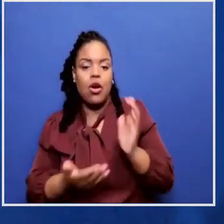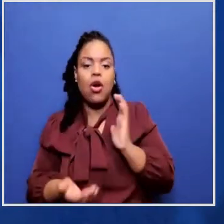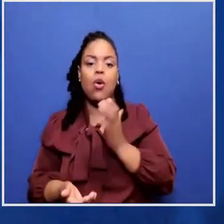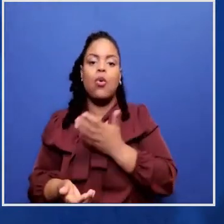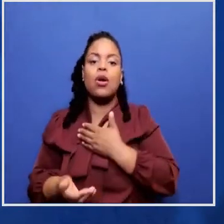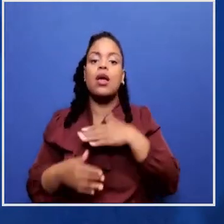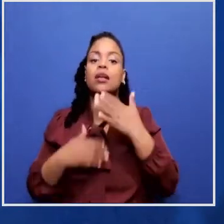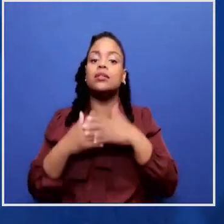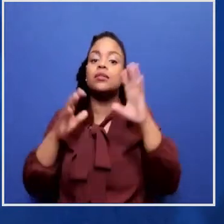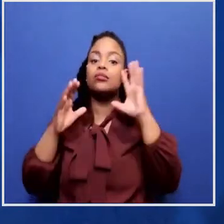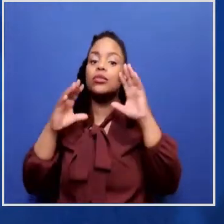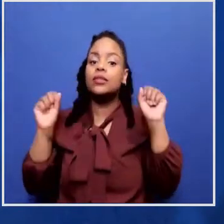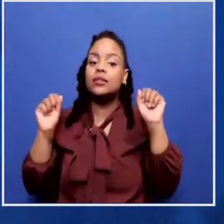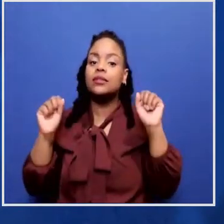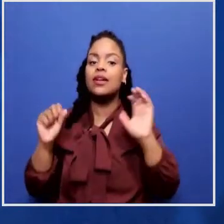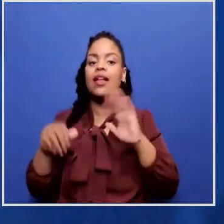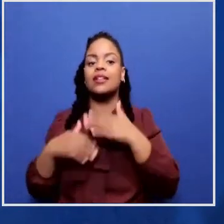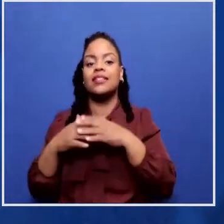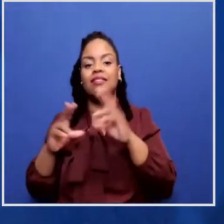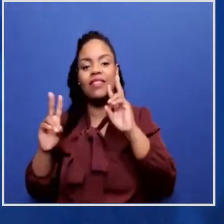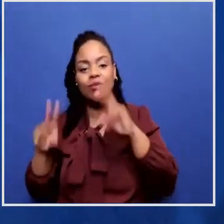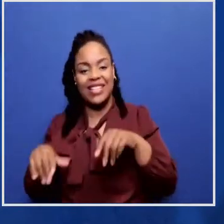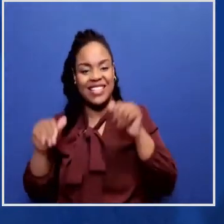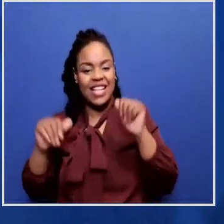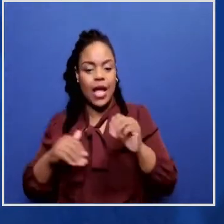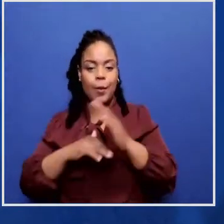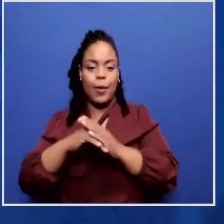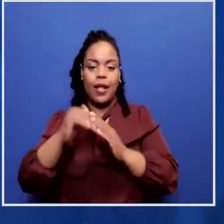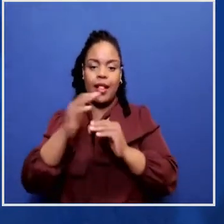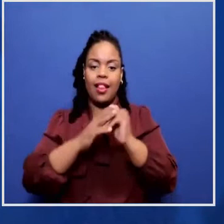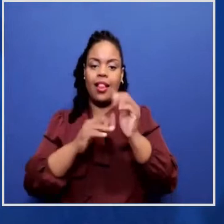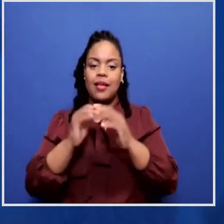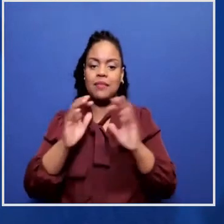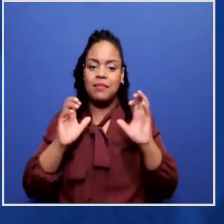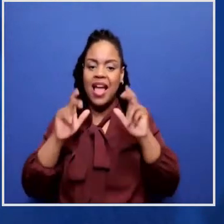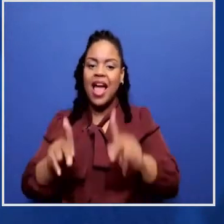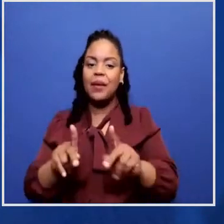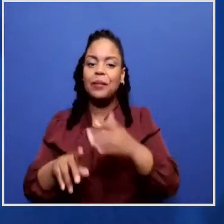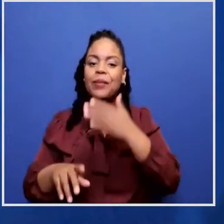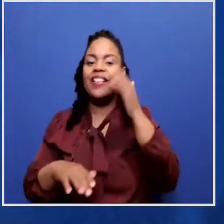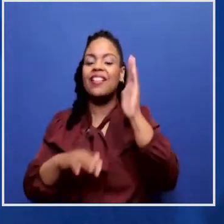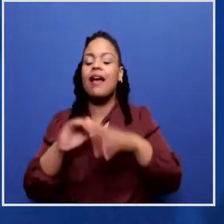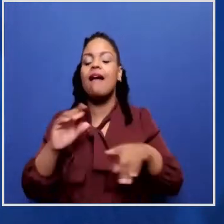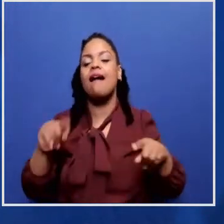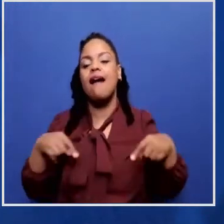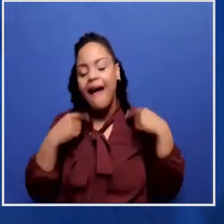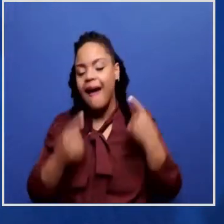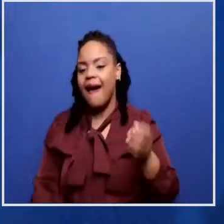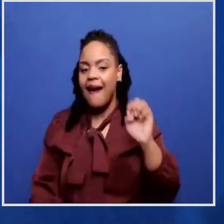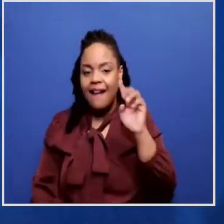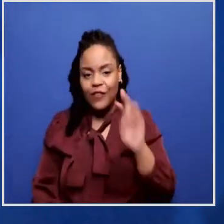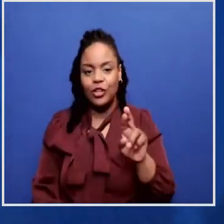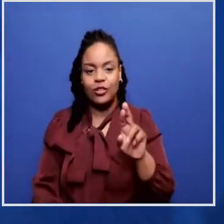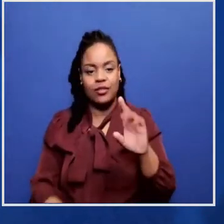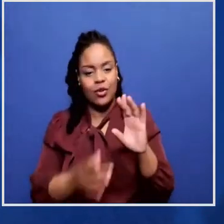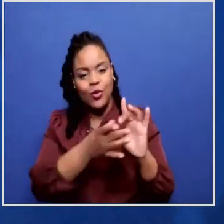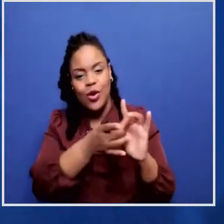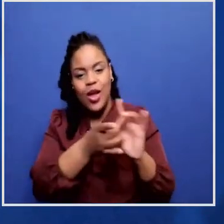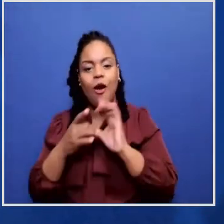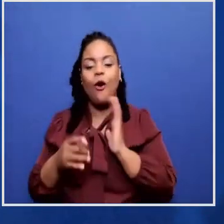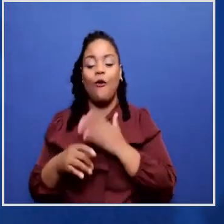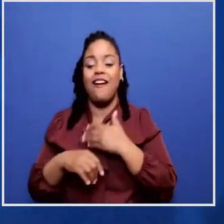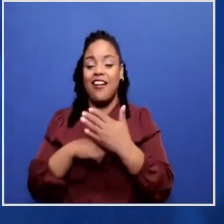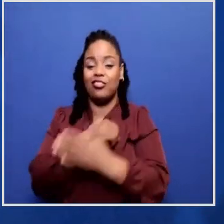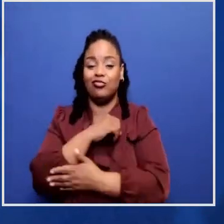VICE PRESIDENT, WHO WILL BUILD